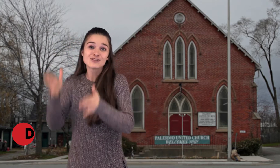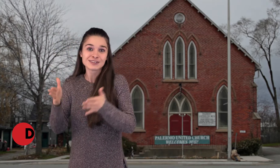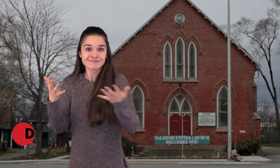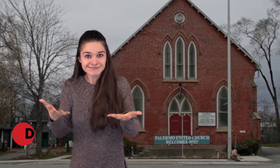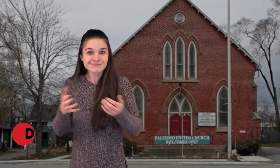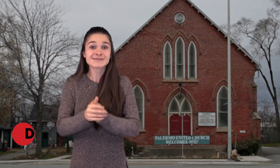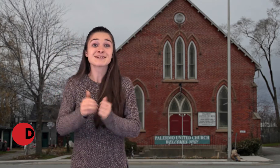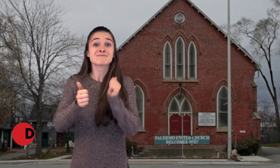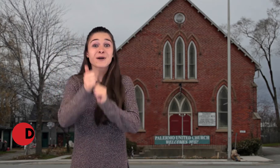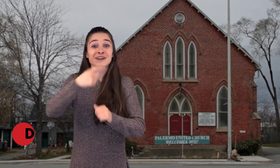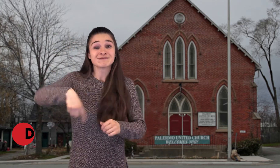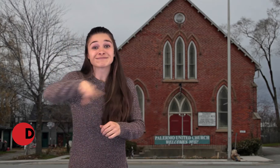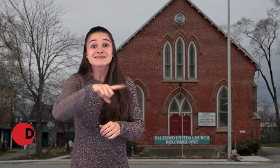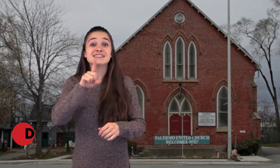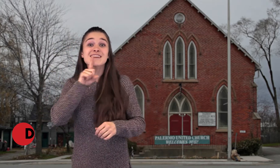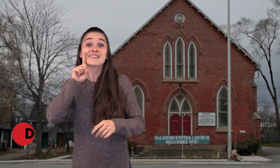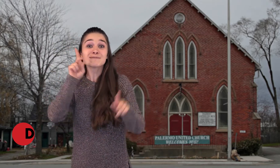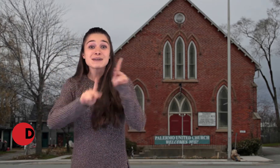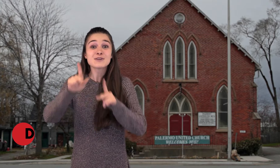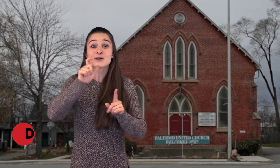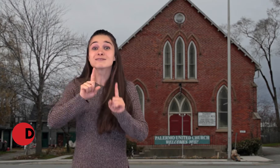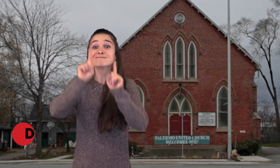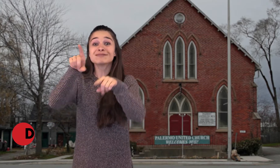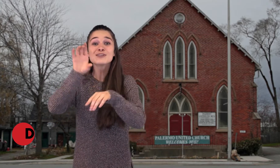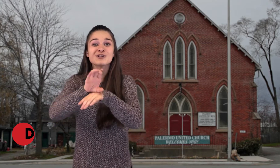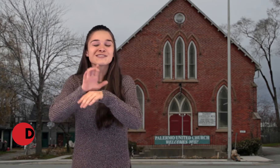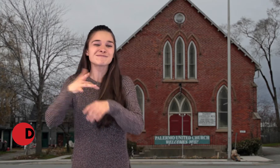Many Deaf people do not earn enough to support the church.